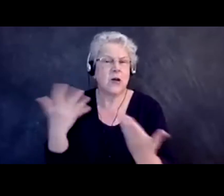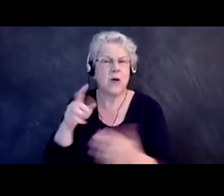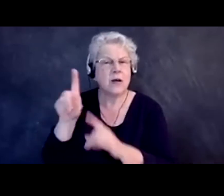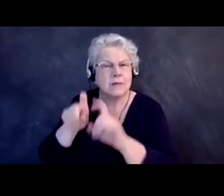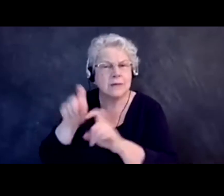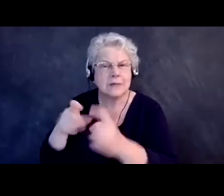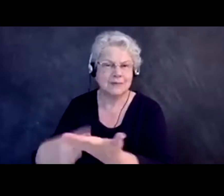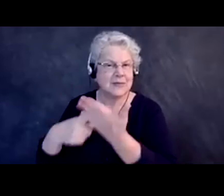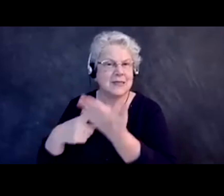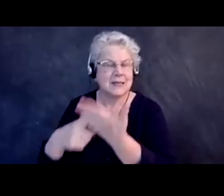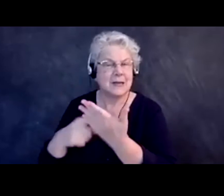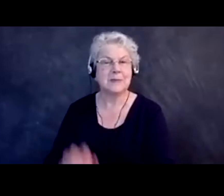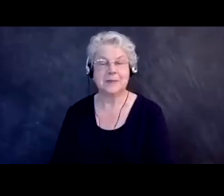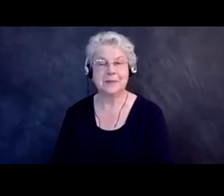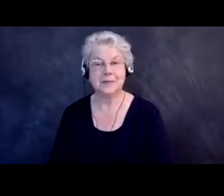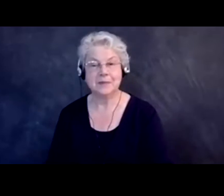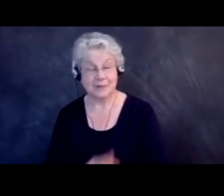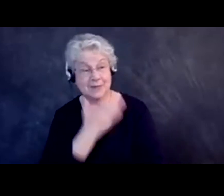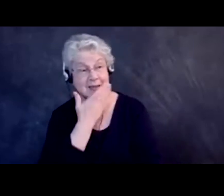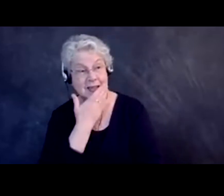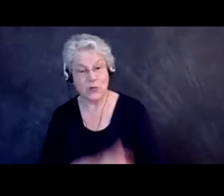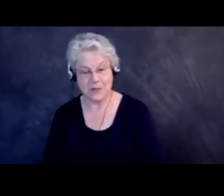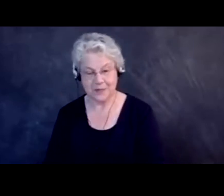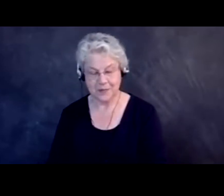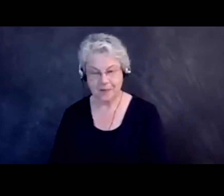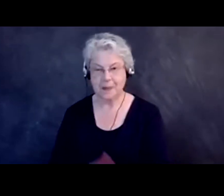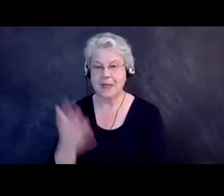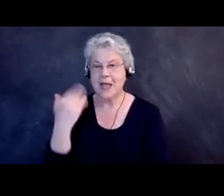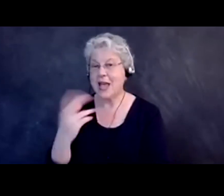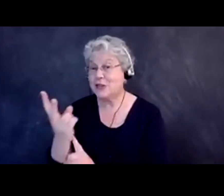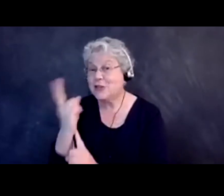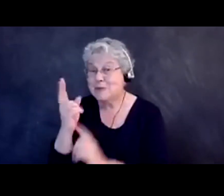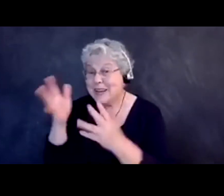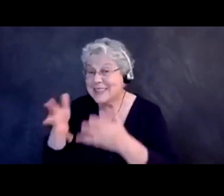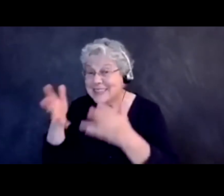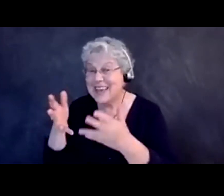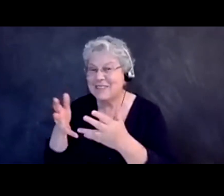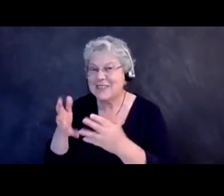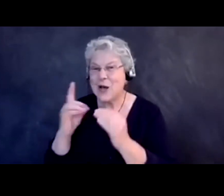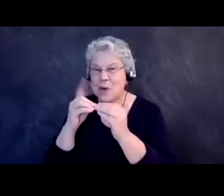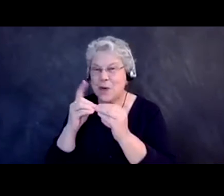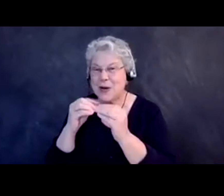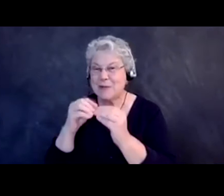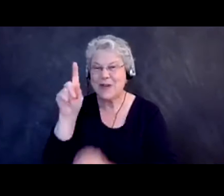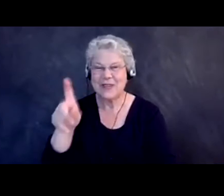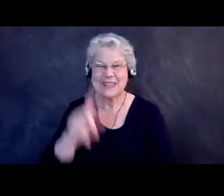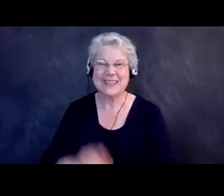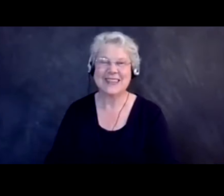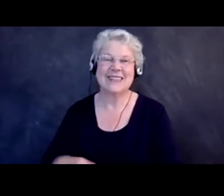Dana Moraes: Yeah. We have two minutes. Probably have time for one more question.